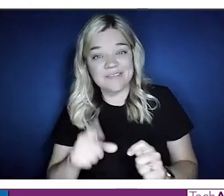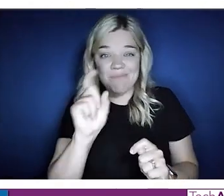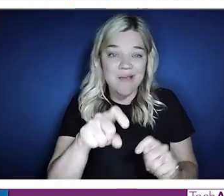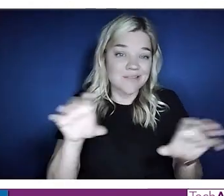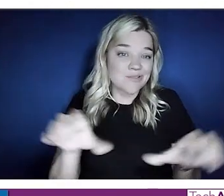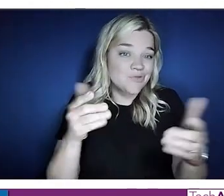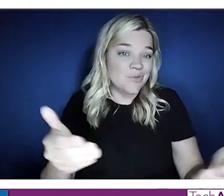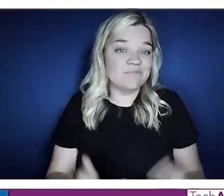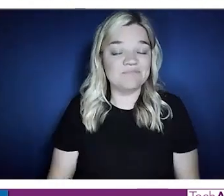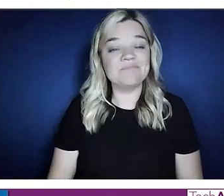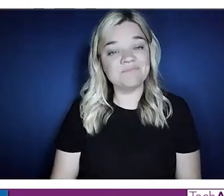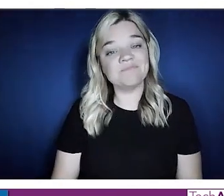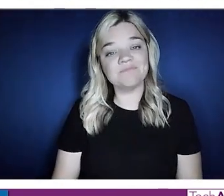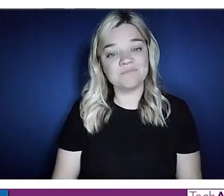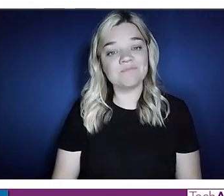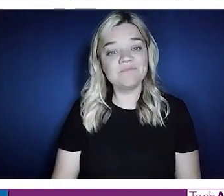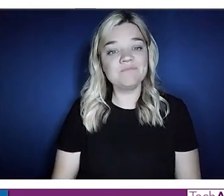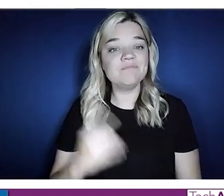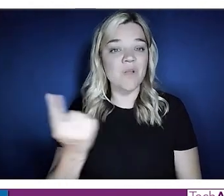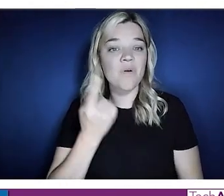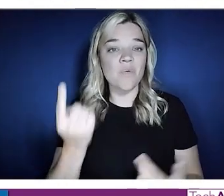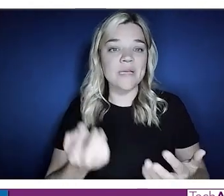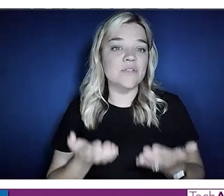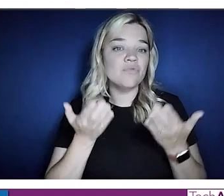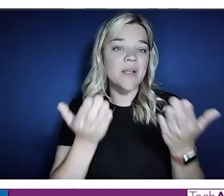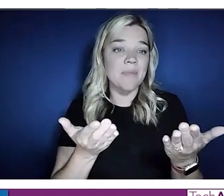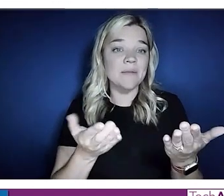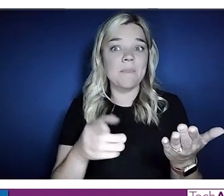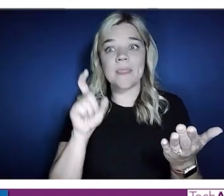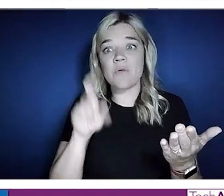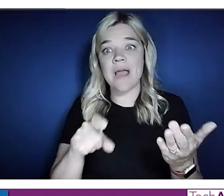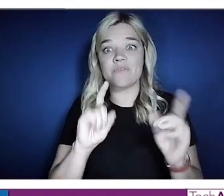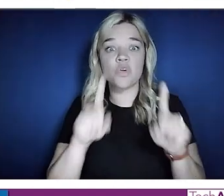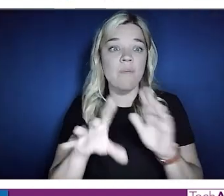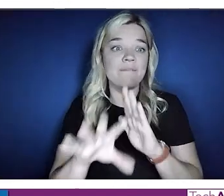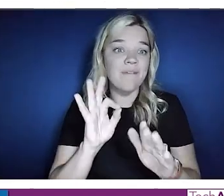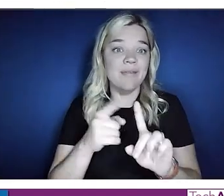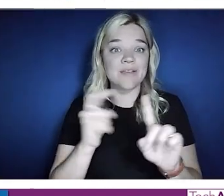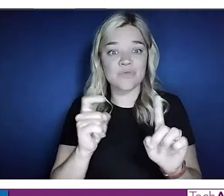Yeah, for sure. Yeah, we always recommend, you know, you've got to go try to find that source document,